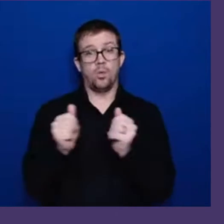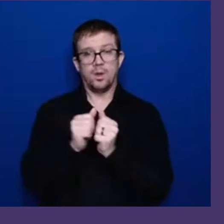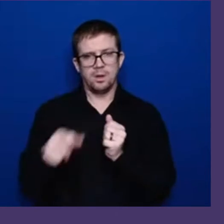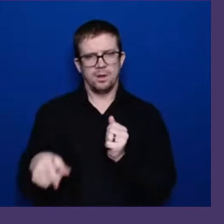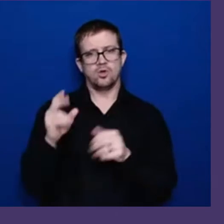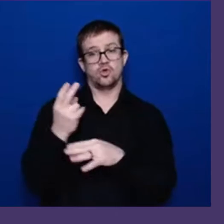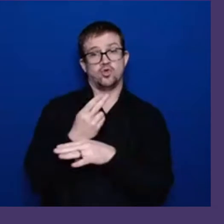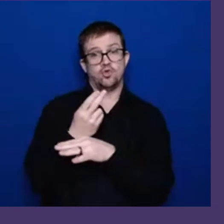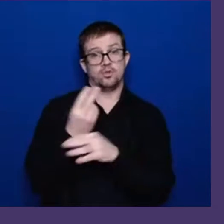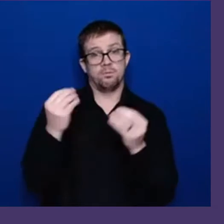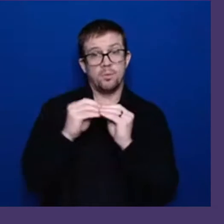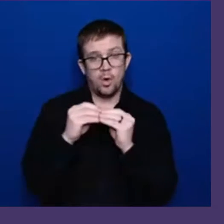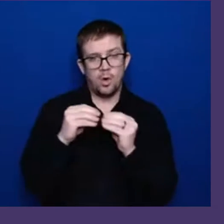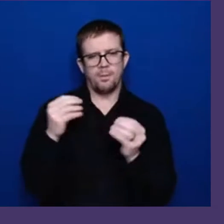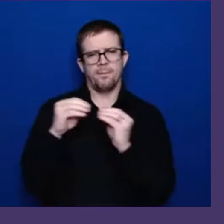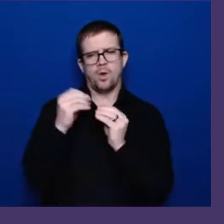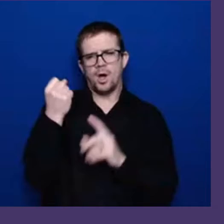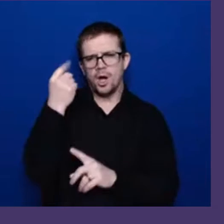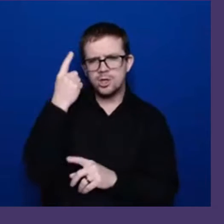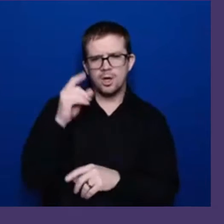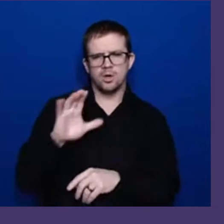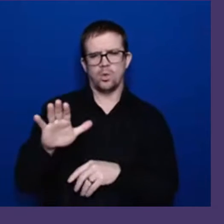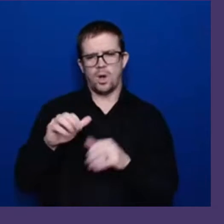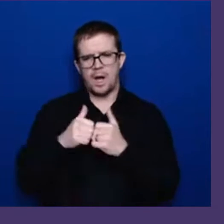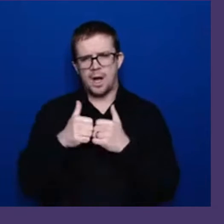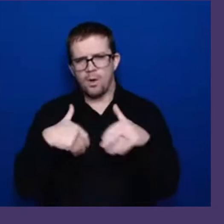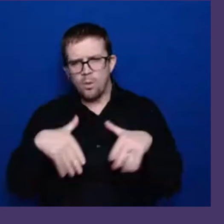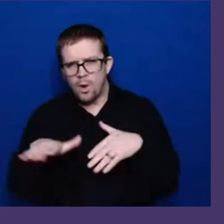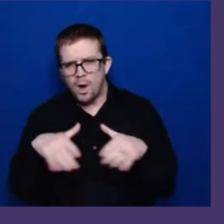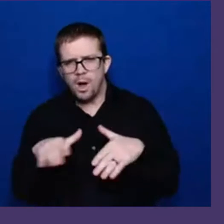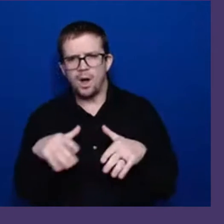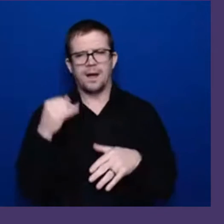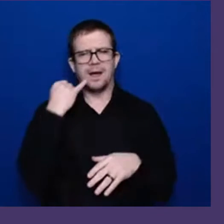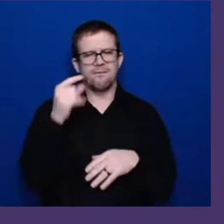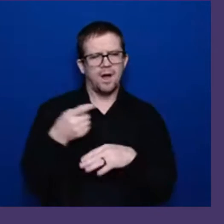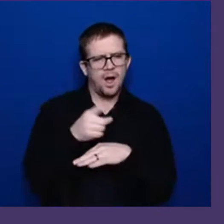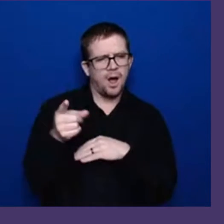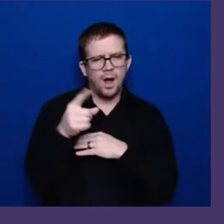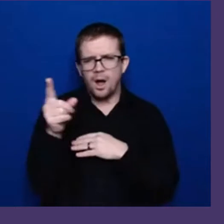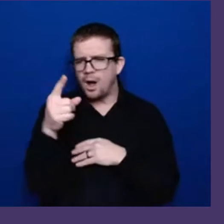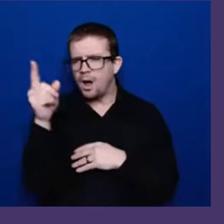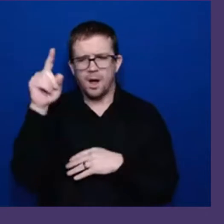if you're going uphill, downhill, all these different things. I think about what technology can